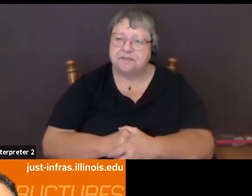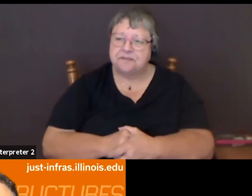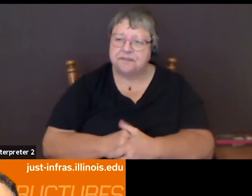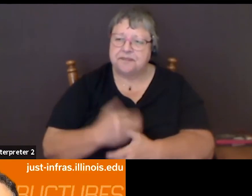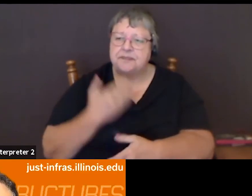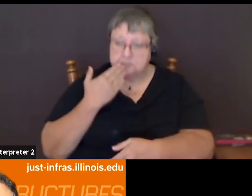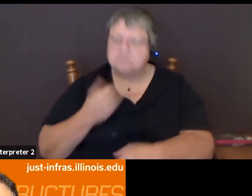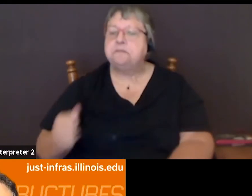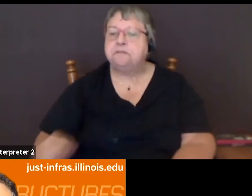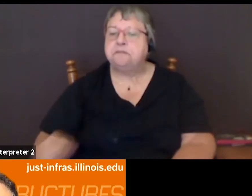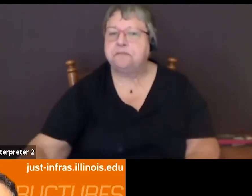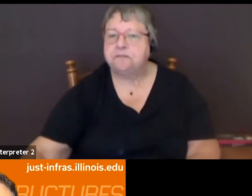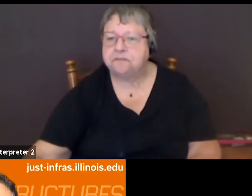Thank you, Nathan.